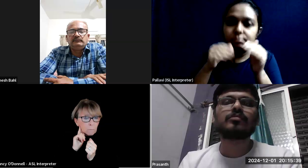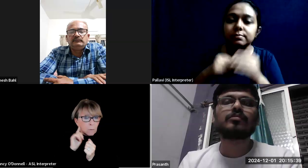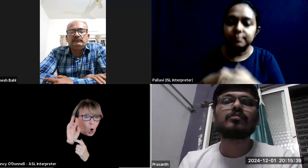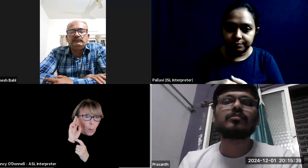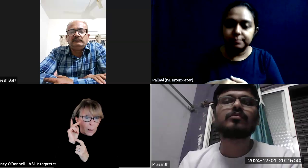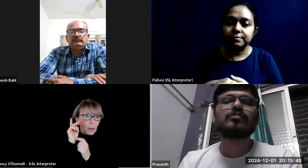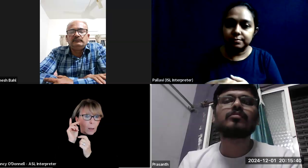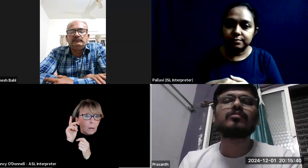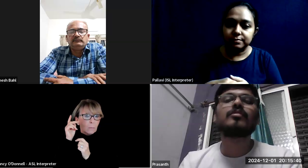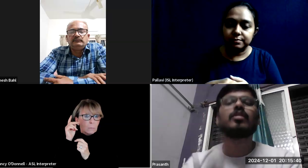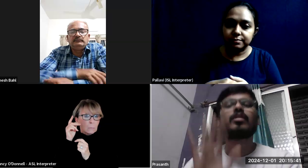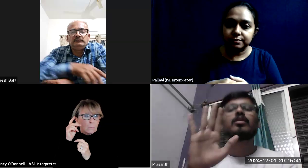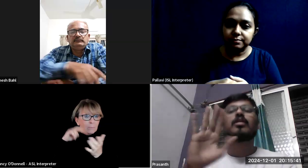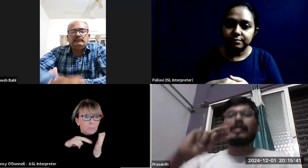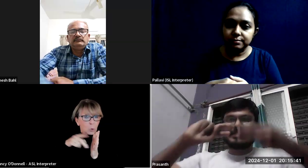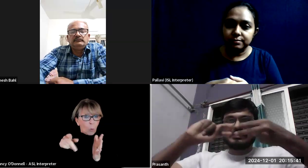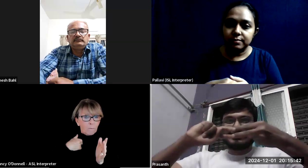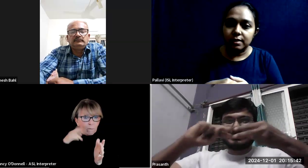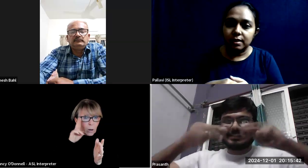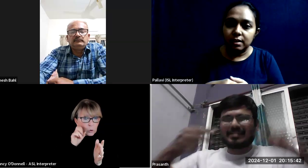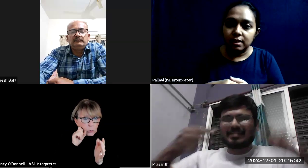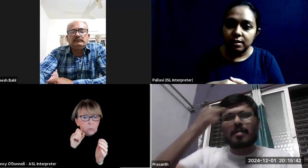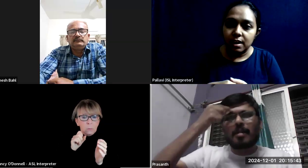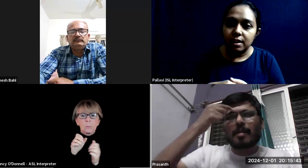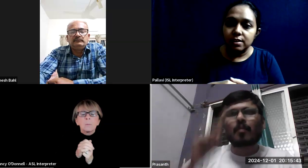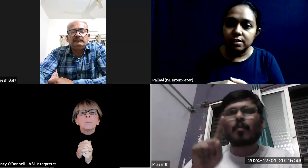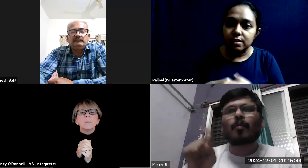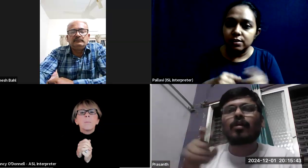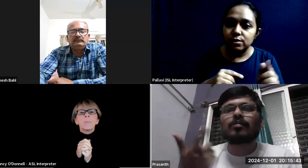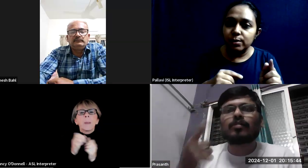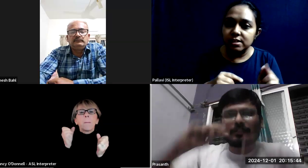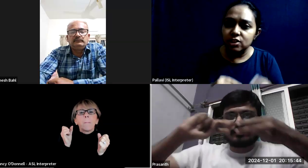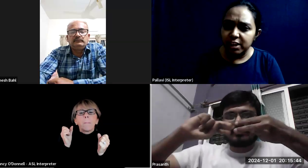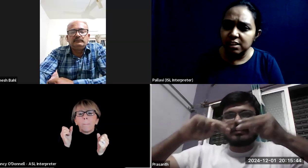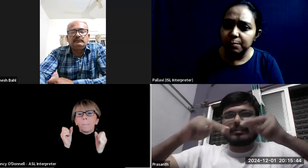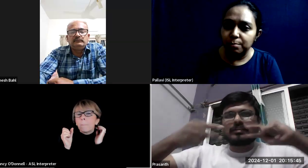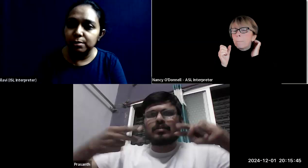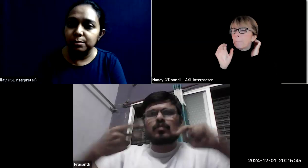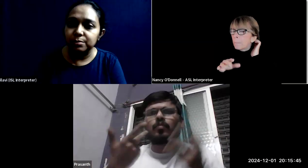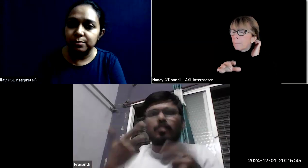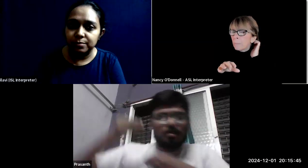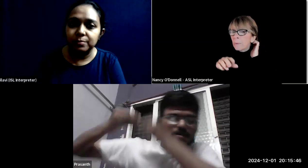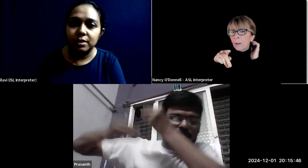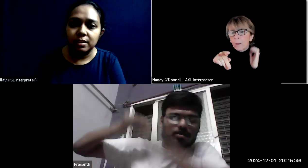And a lot of the people with Usher ... [Interpreter speaking for Prashant] So it's a genetic problem.